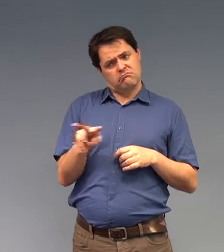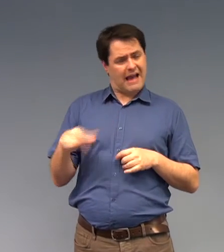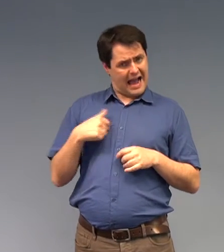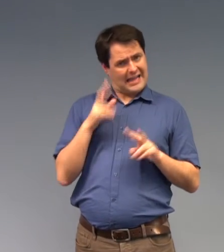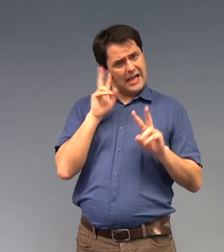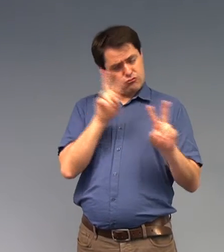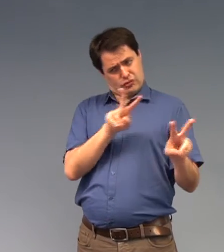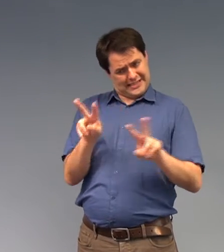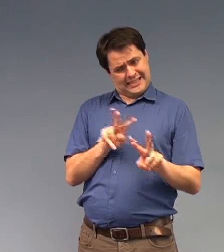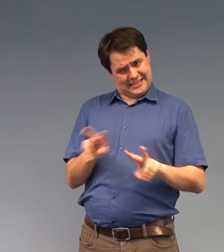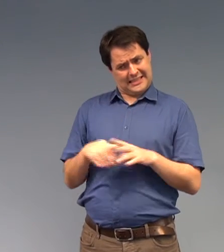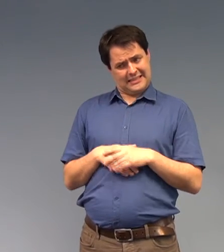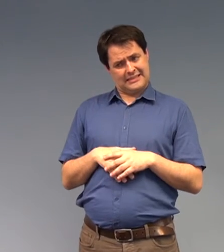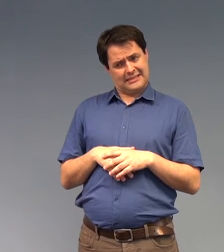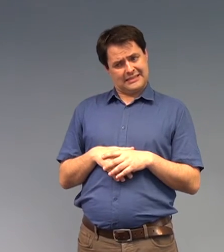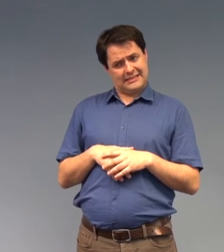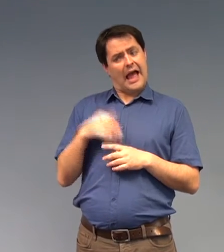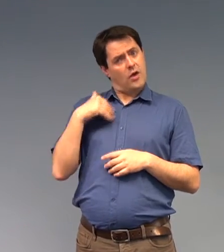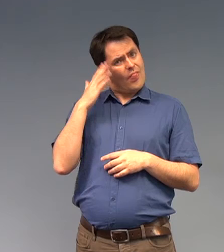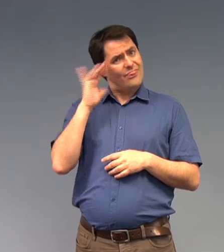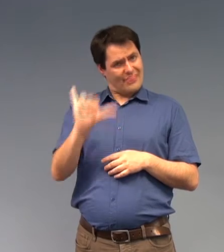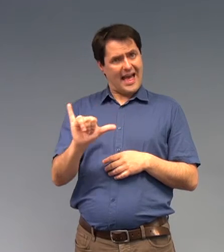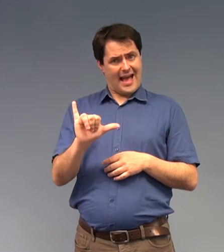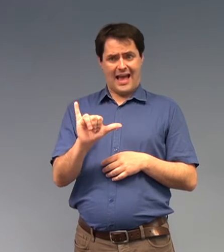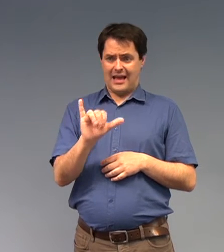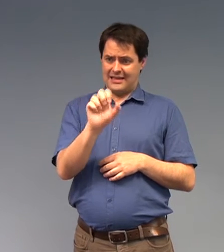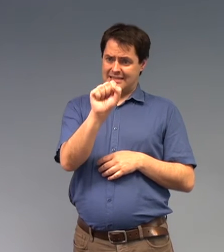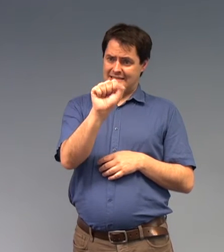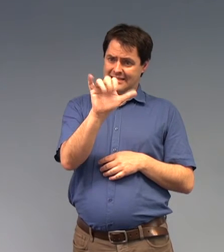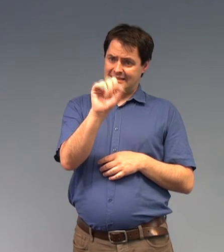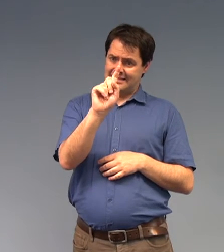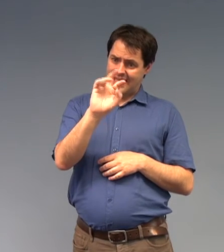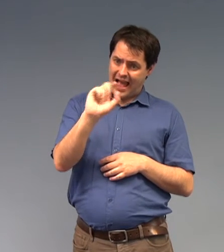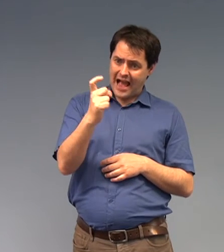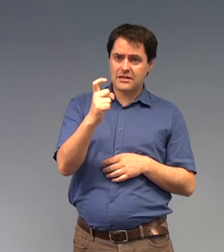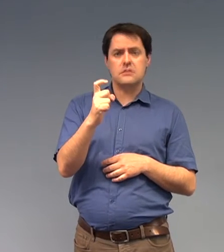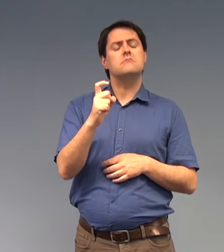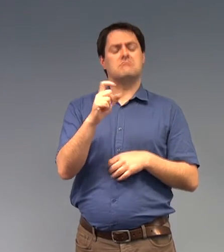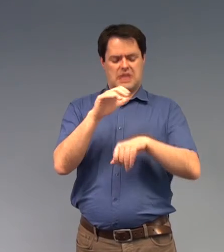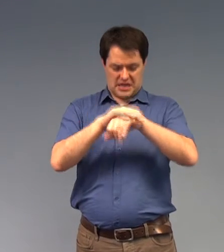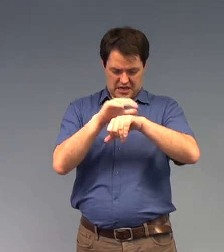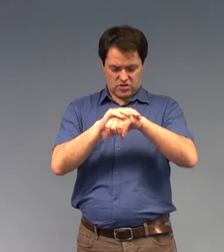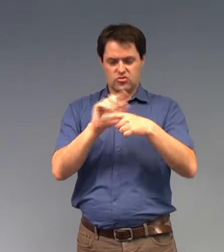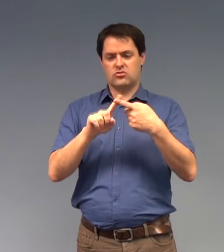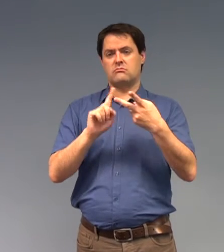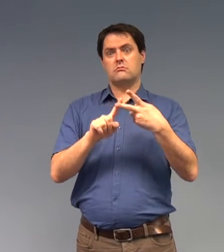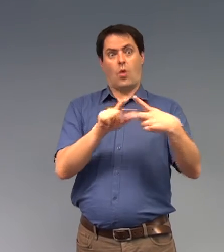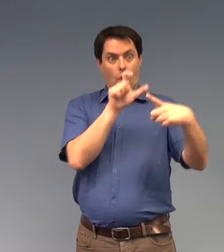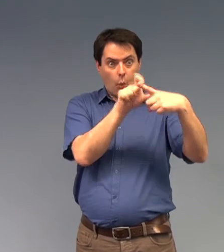It's just that they're not using the language in a way that we use the language. So, that English syntax is appropriate.